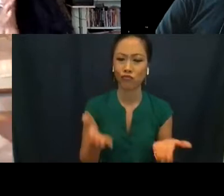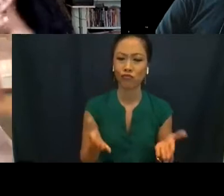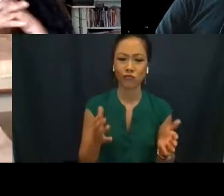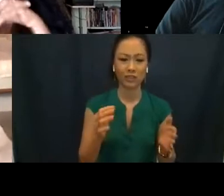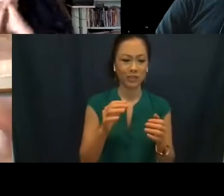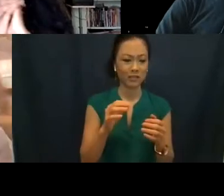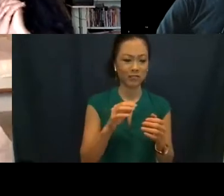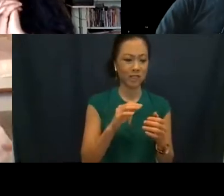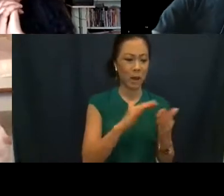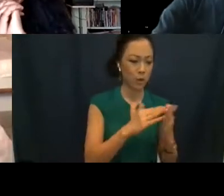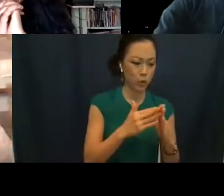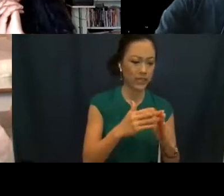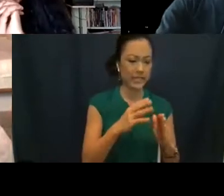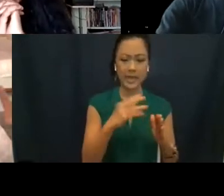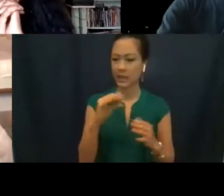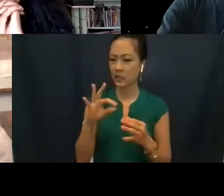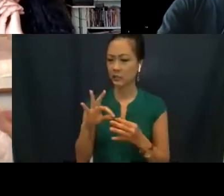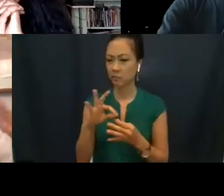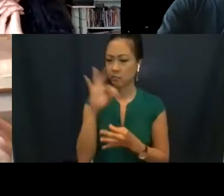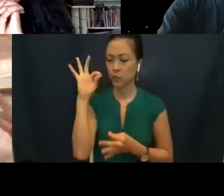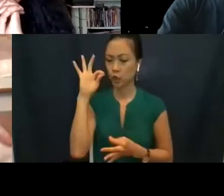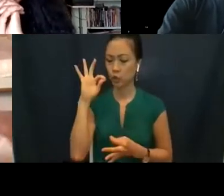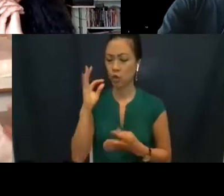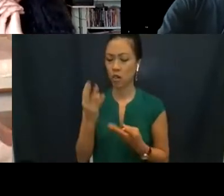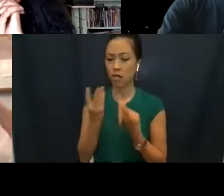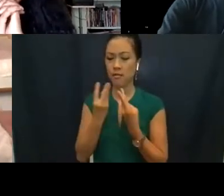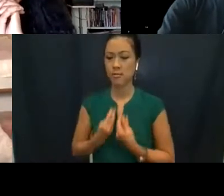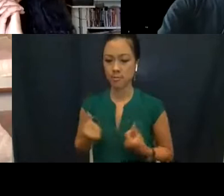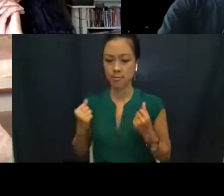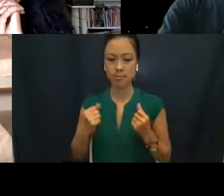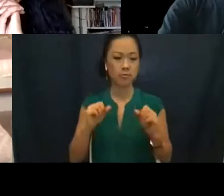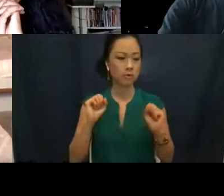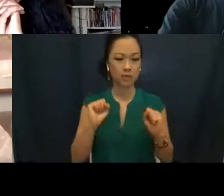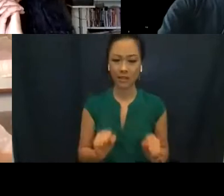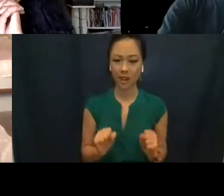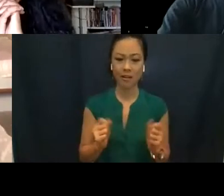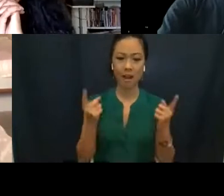like one can channel togetherness even when one can't be together with folks and I think